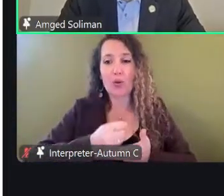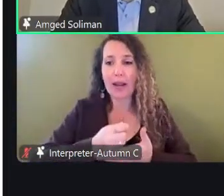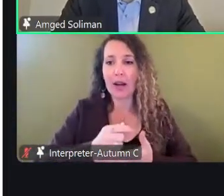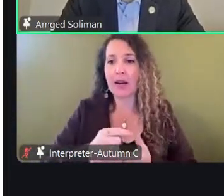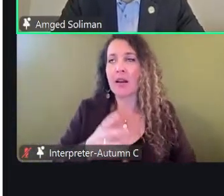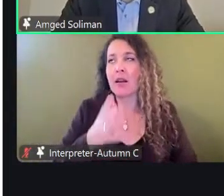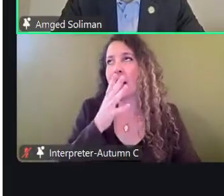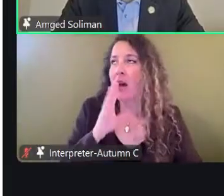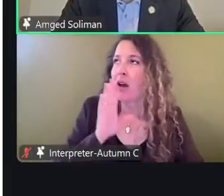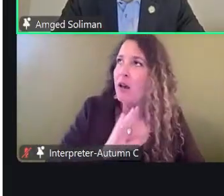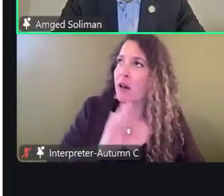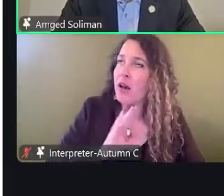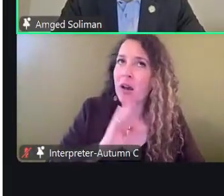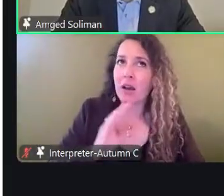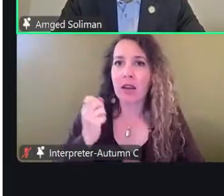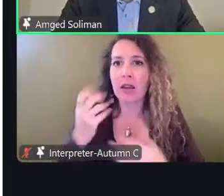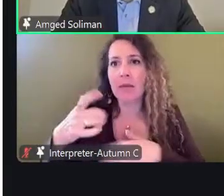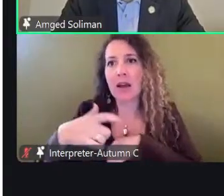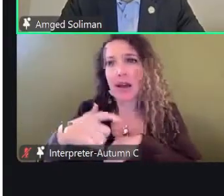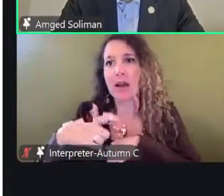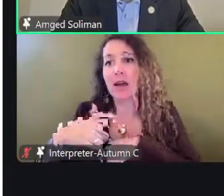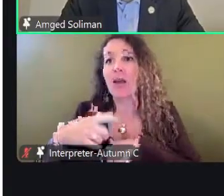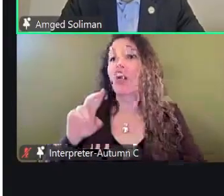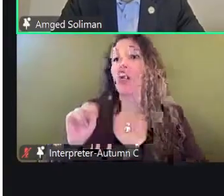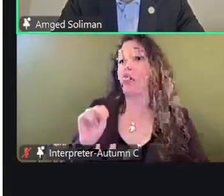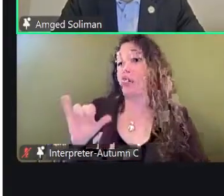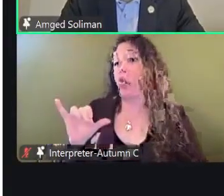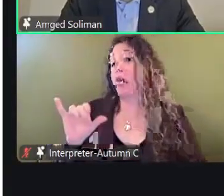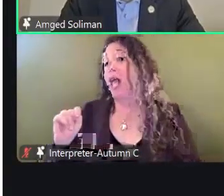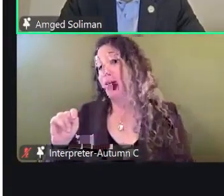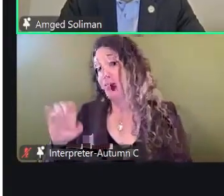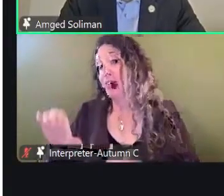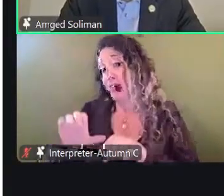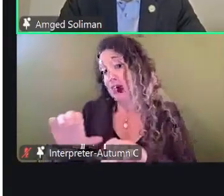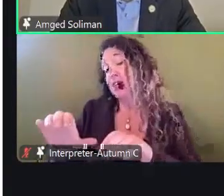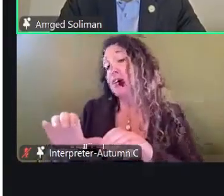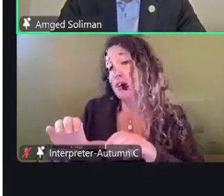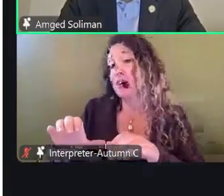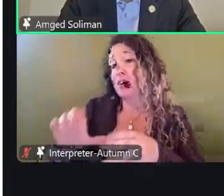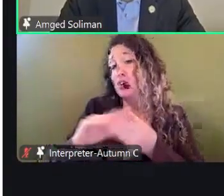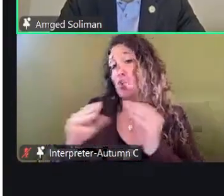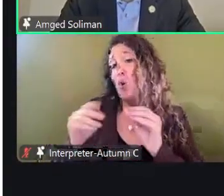very frustrated. The New York Times did a story about this and uh and months and months and months